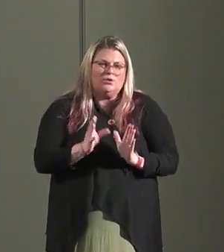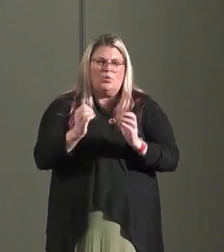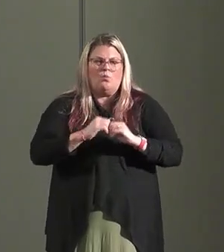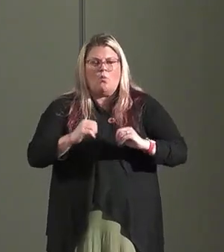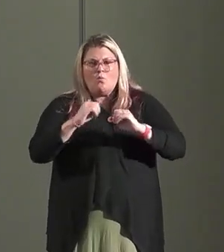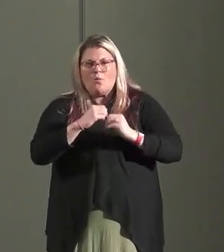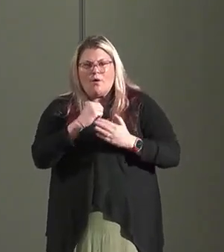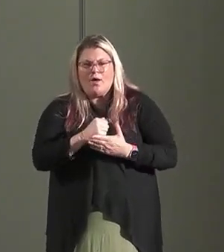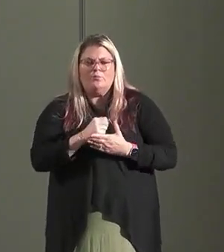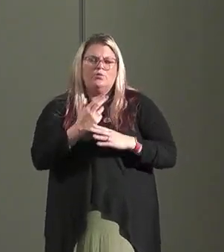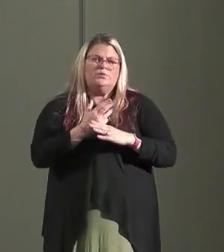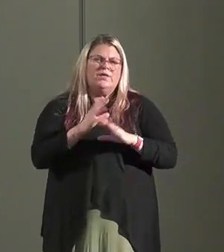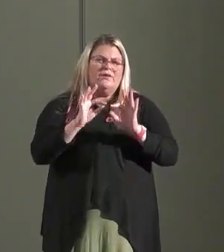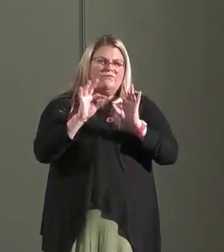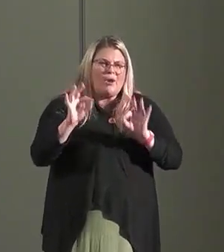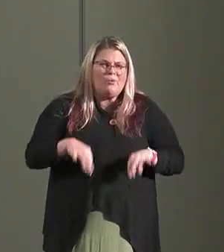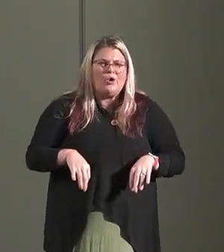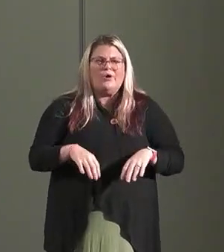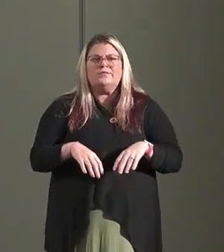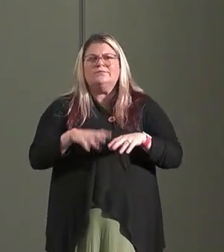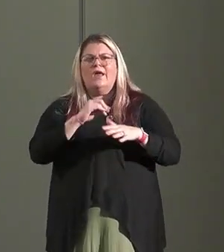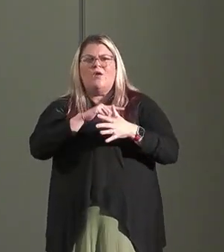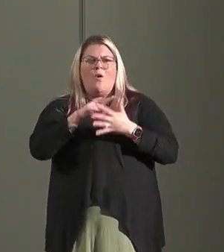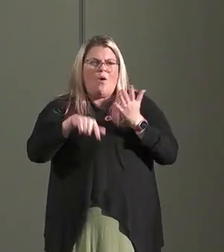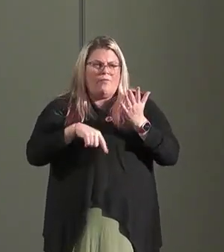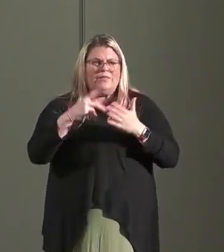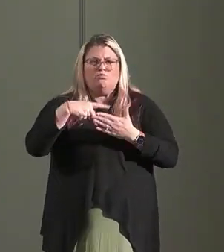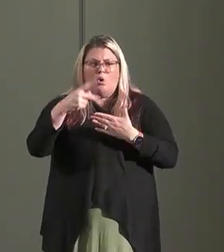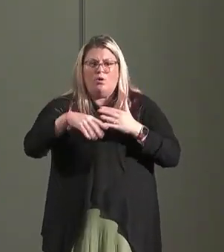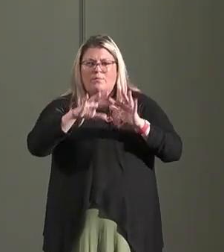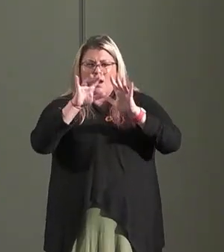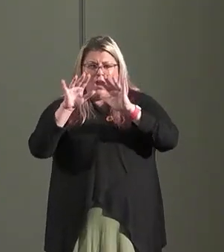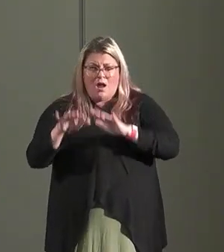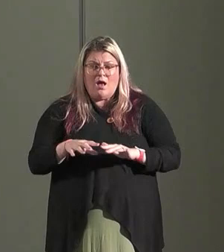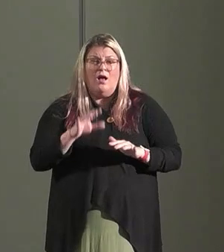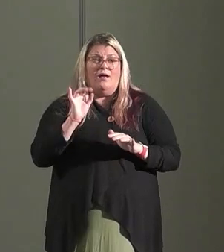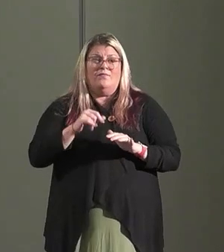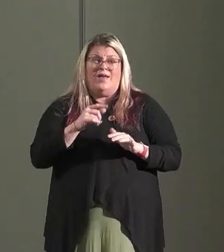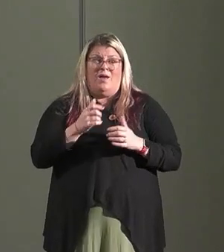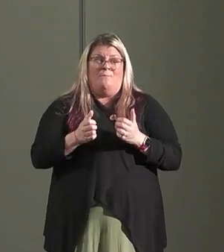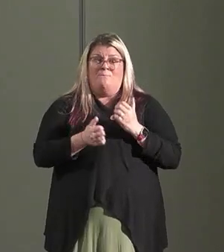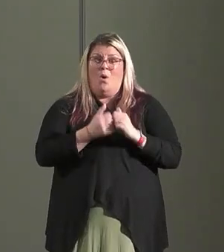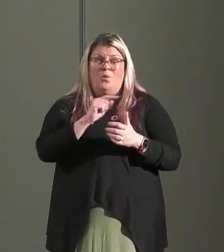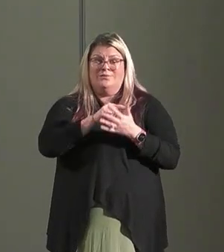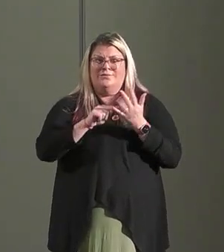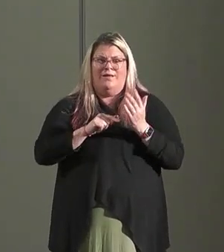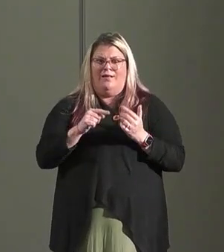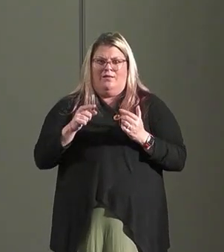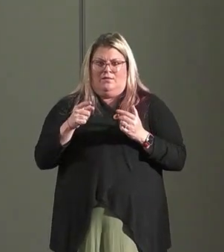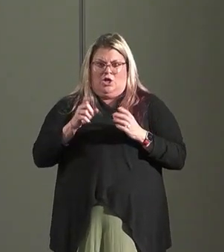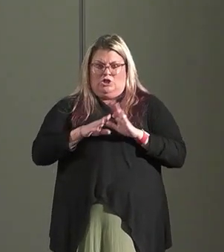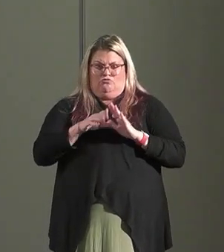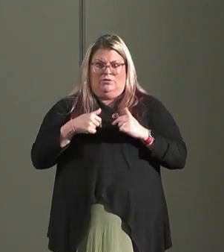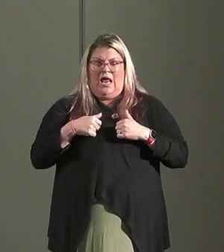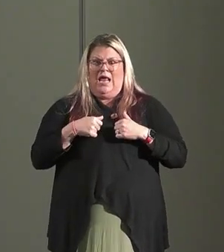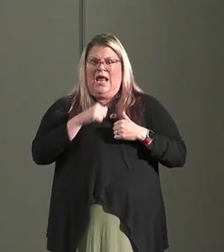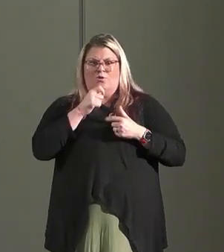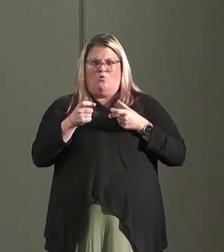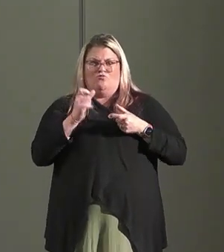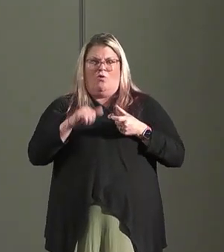using libraries and pulling in code and they don't control and it affects accessibility we